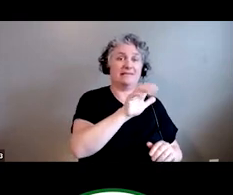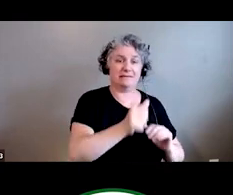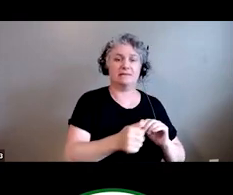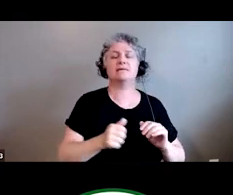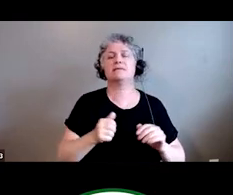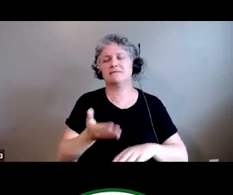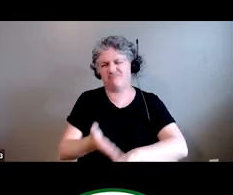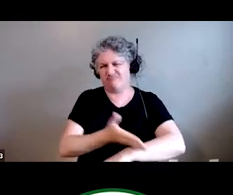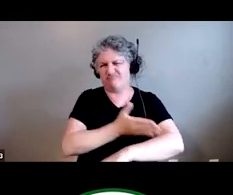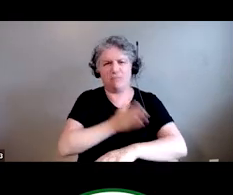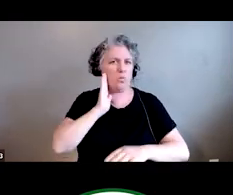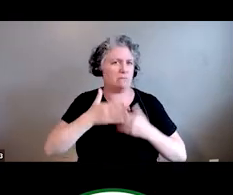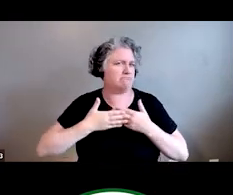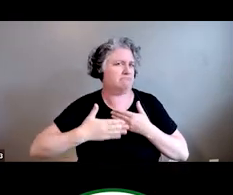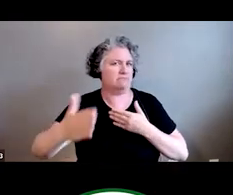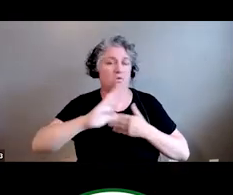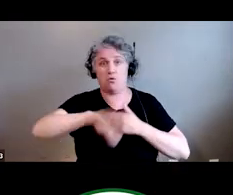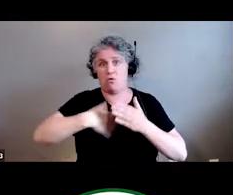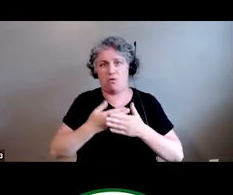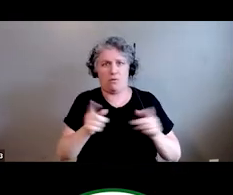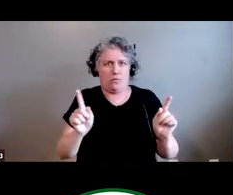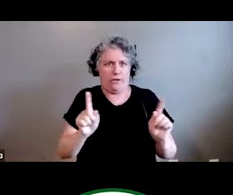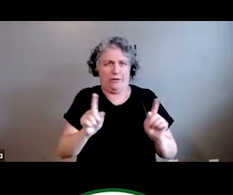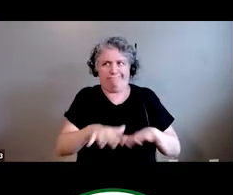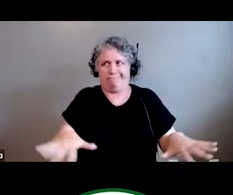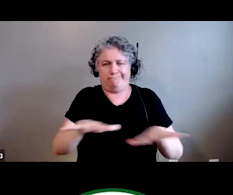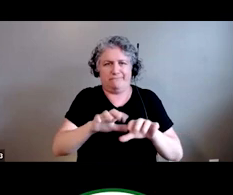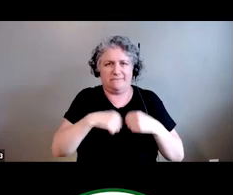before we see better accessible spaces on the ground for people with disabilities.